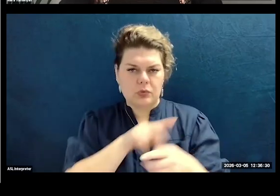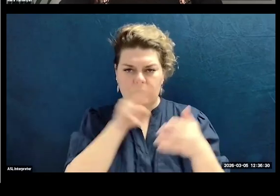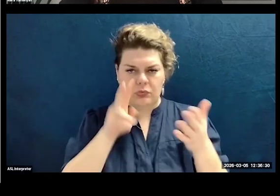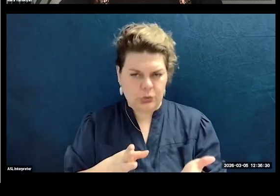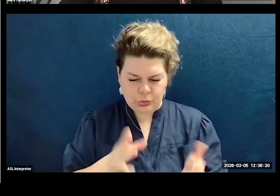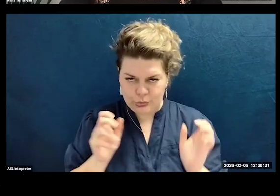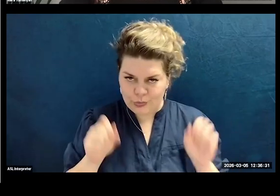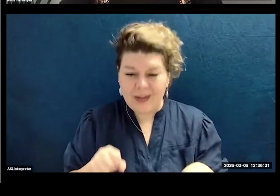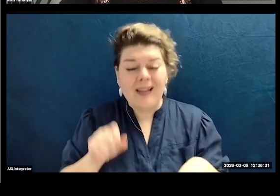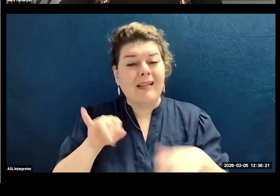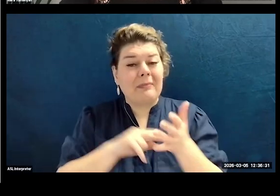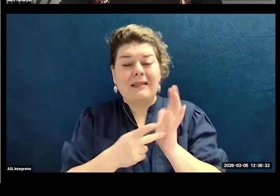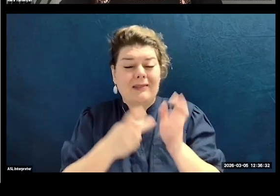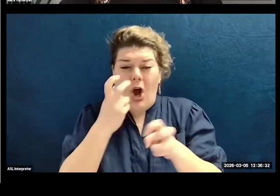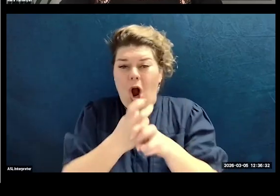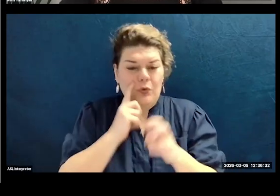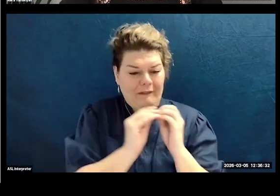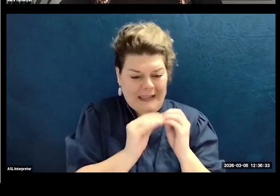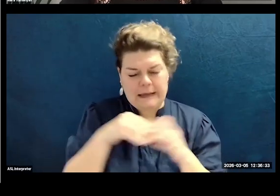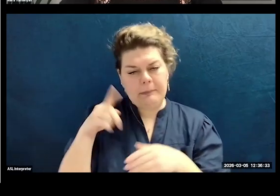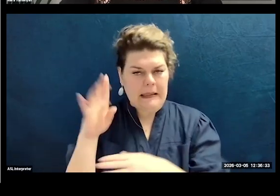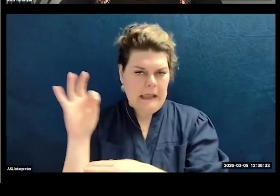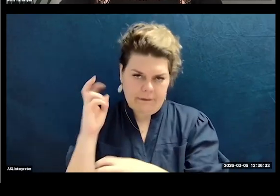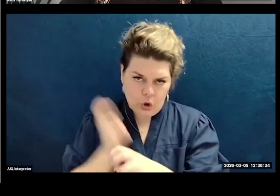and they are much harder to fix in a PDF environment.